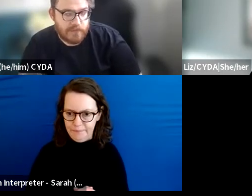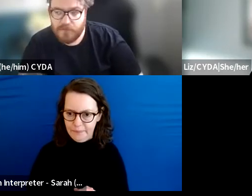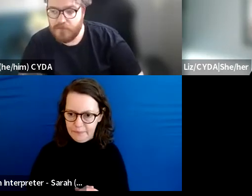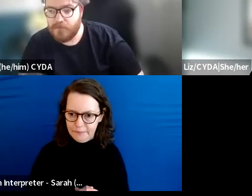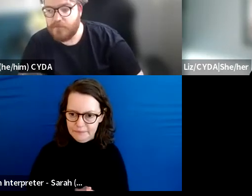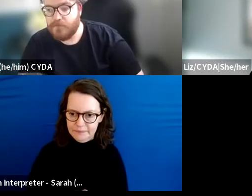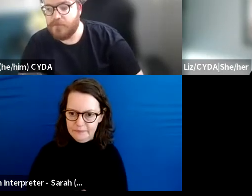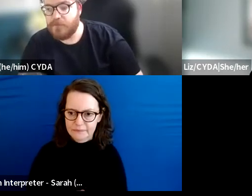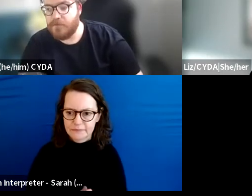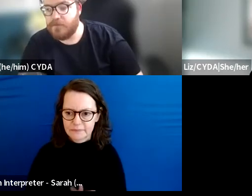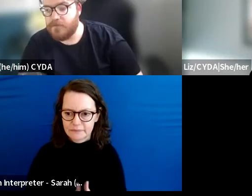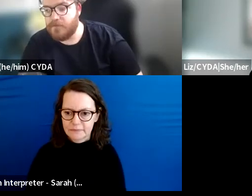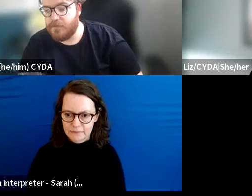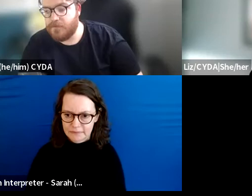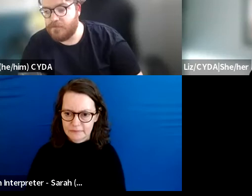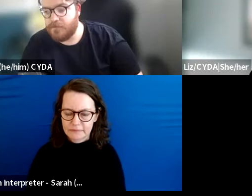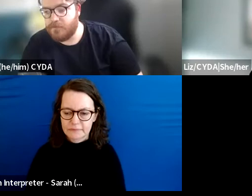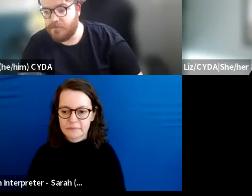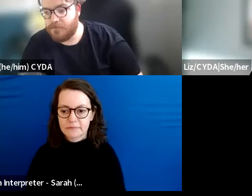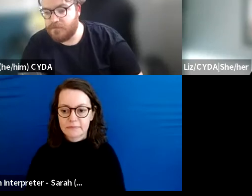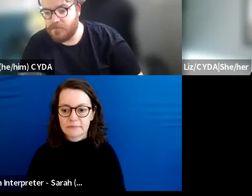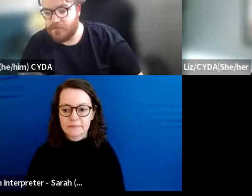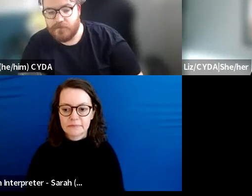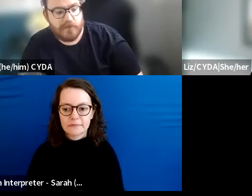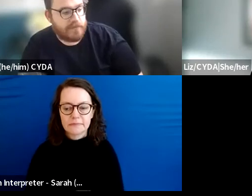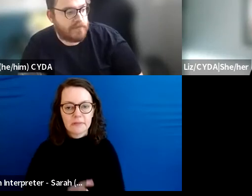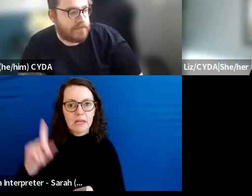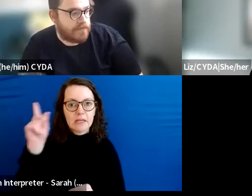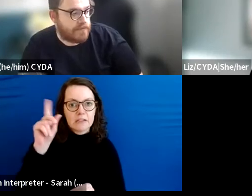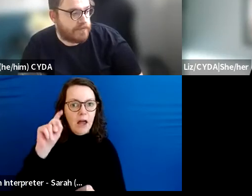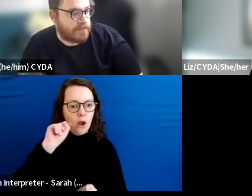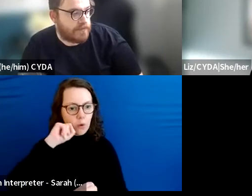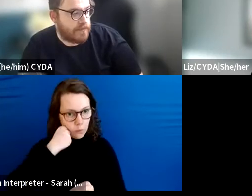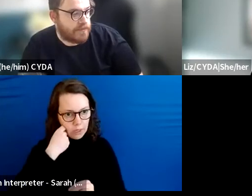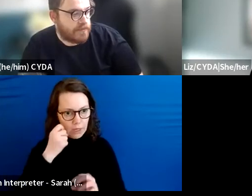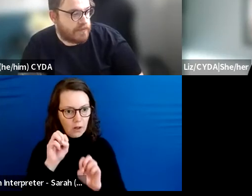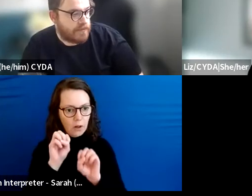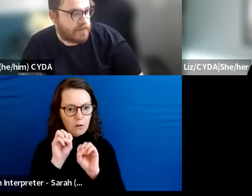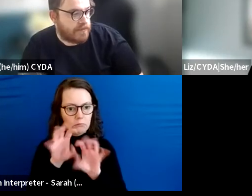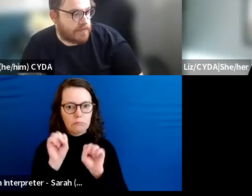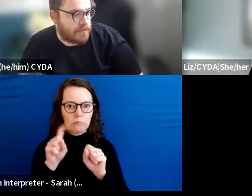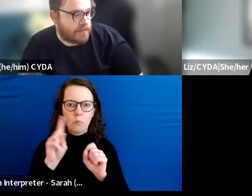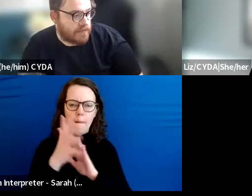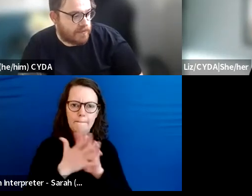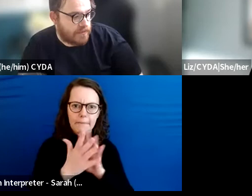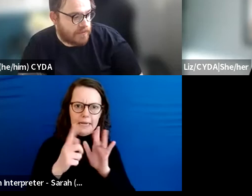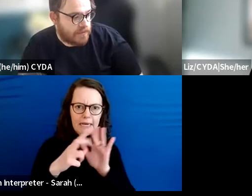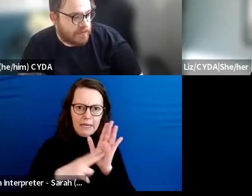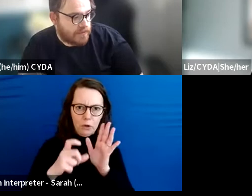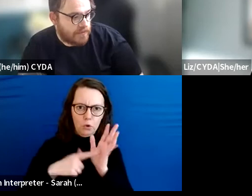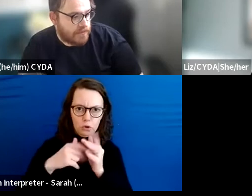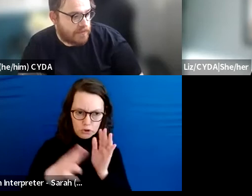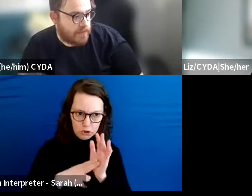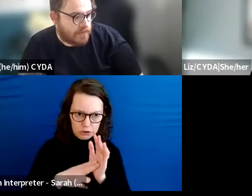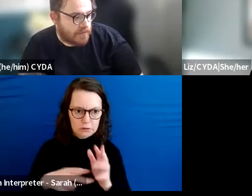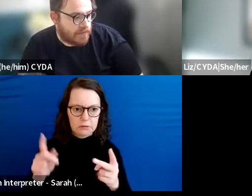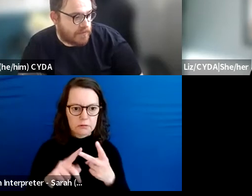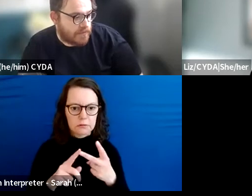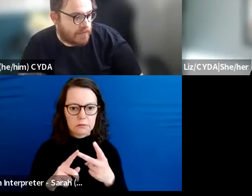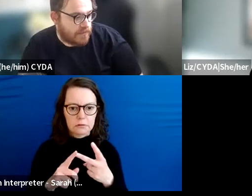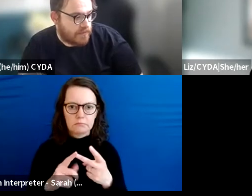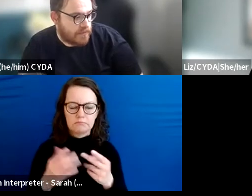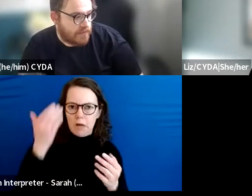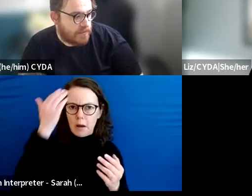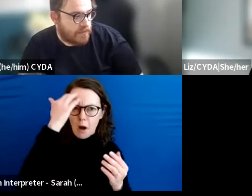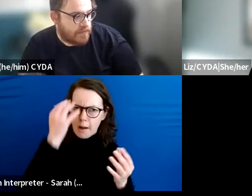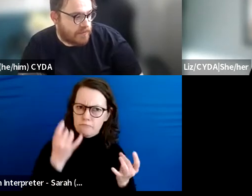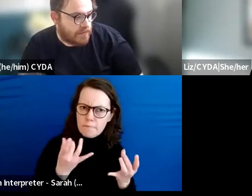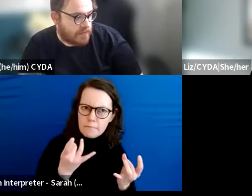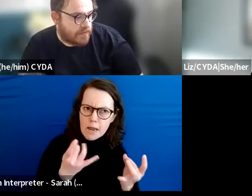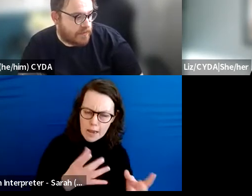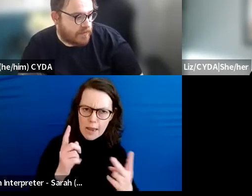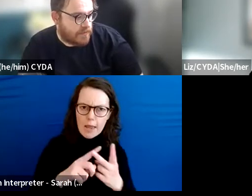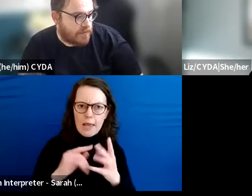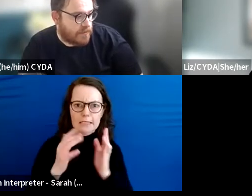So, sorry. Today's webinar will be having a recap of what we mean by inclusion and the need to balance building your mind set and skill set.